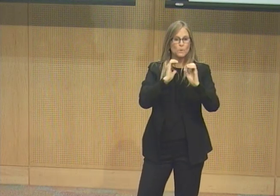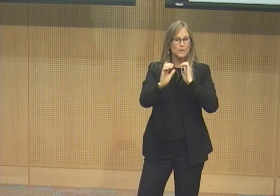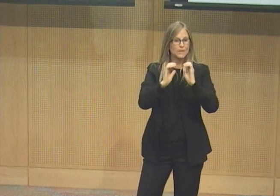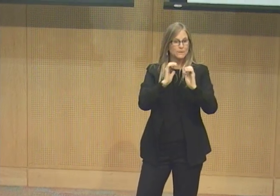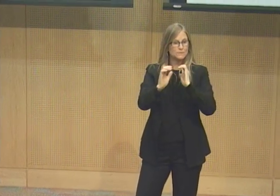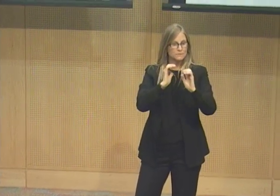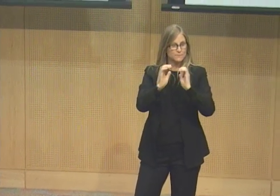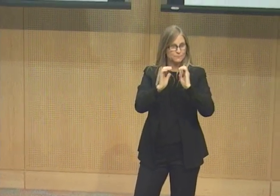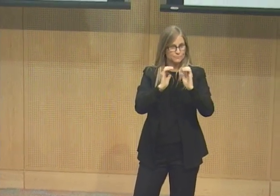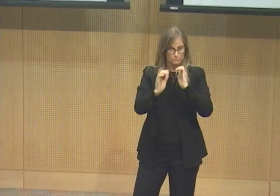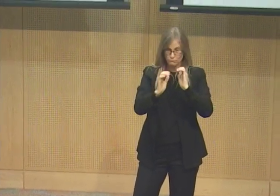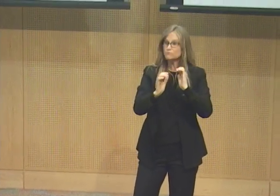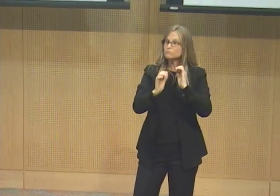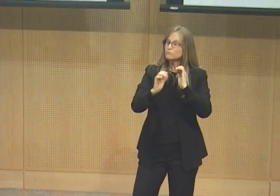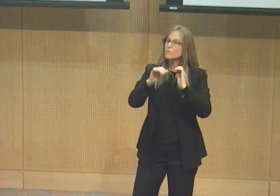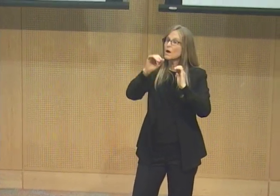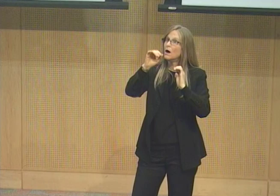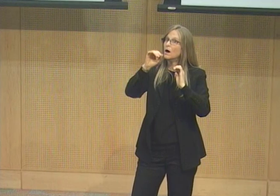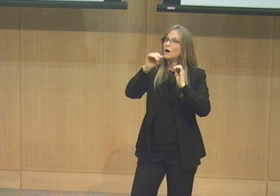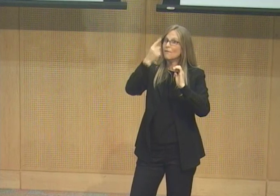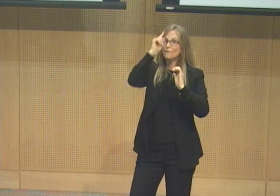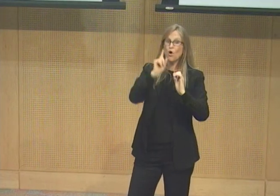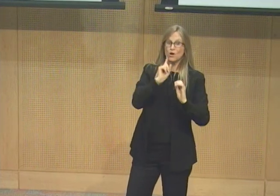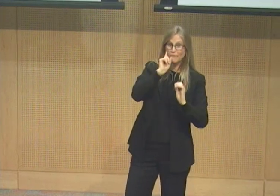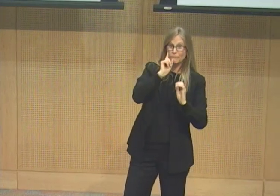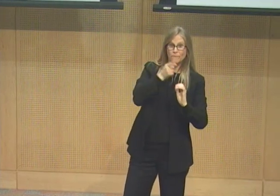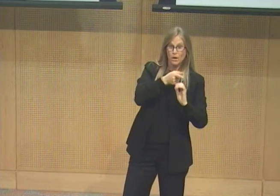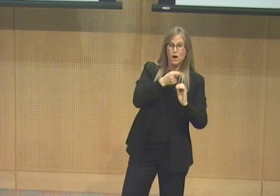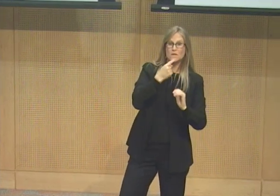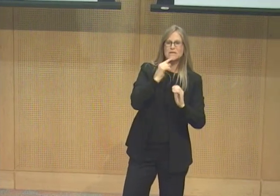The word "communicate" often comes up.